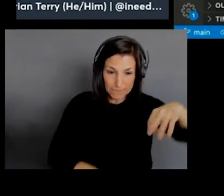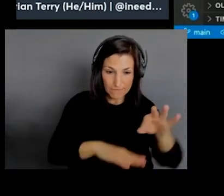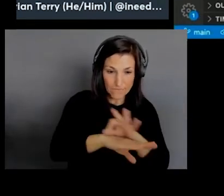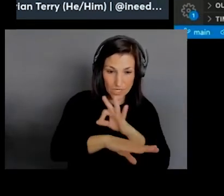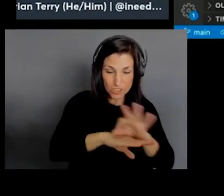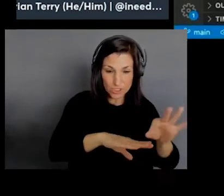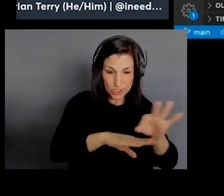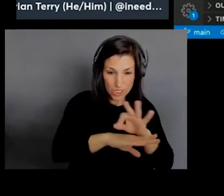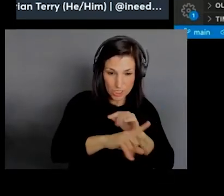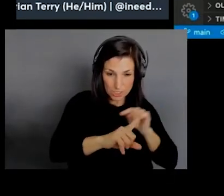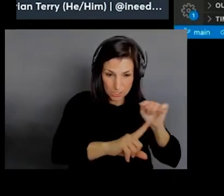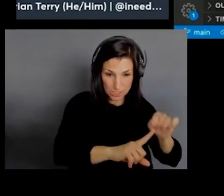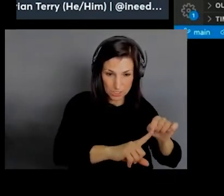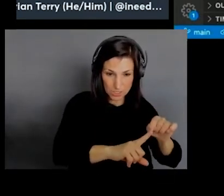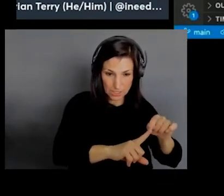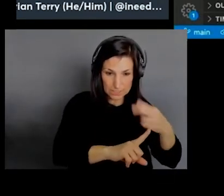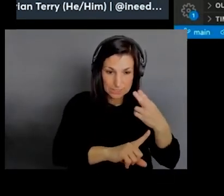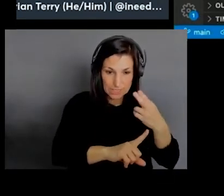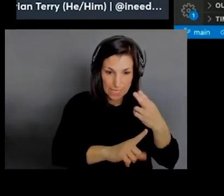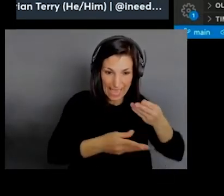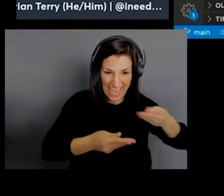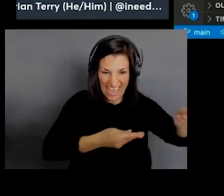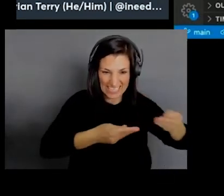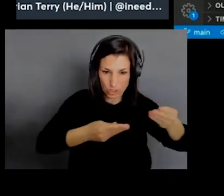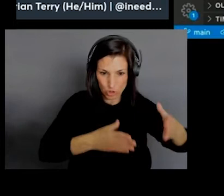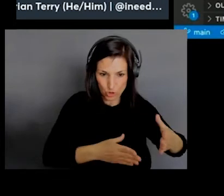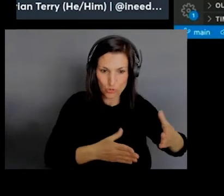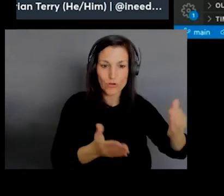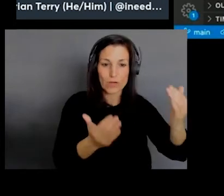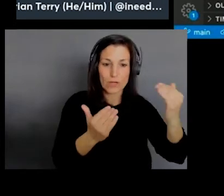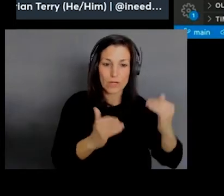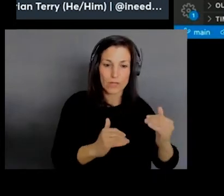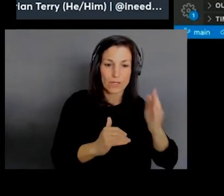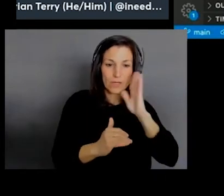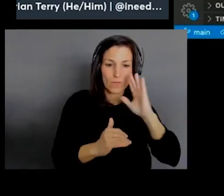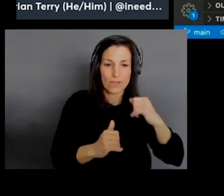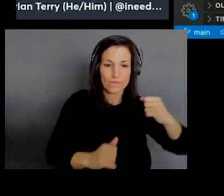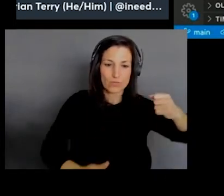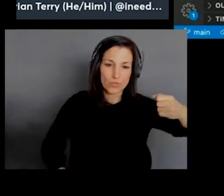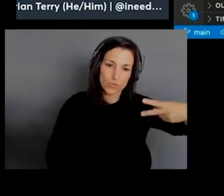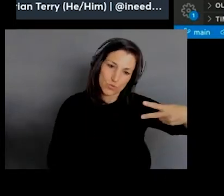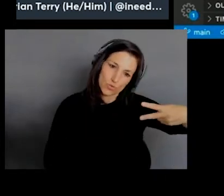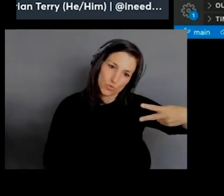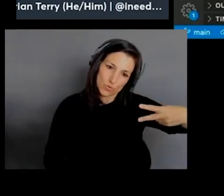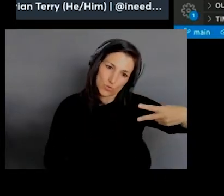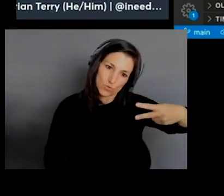the handler. And then I'll actually have two helper files, which I'm gonna use as part of the demo